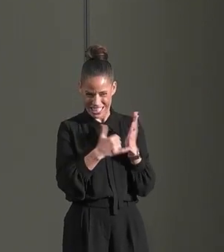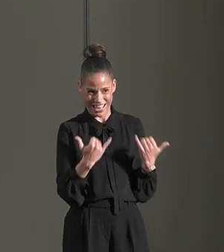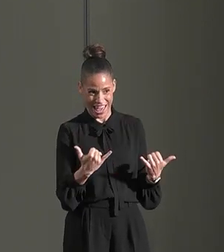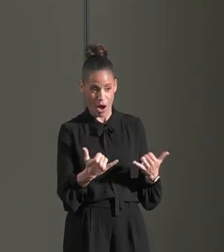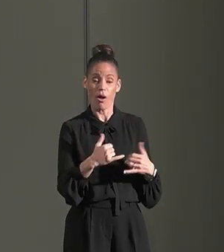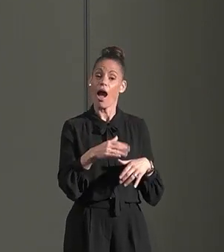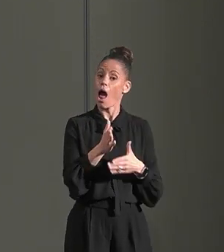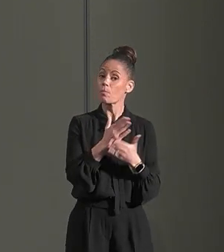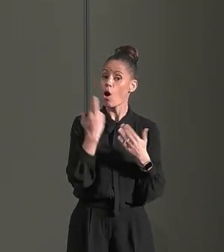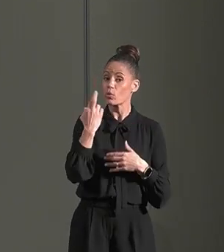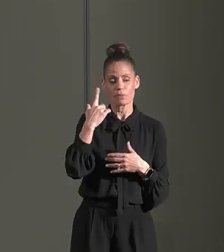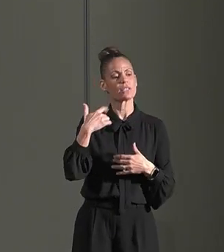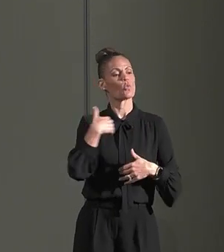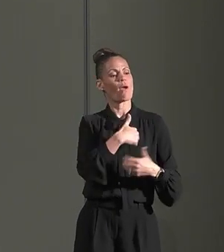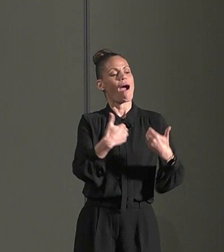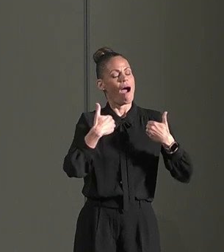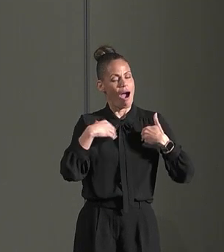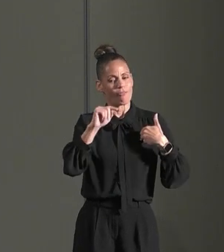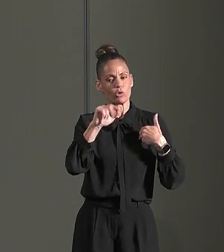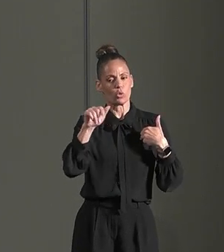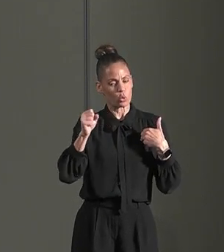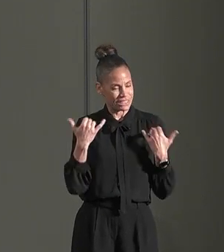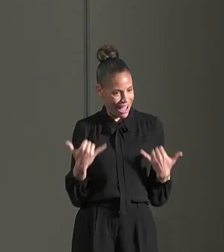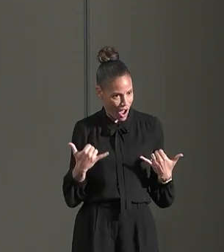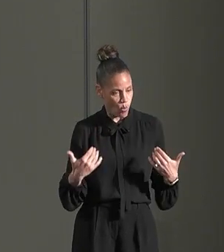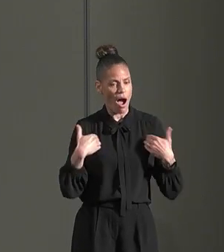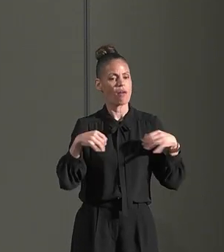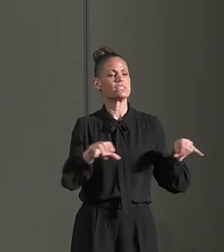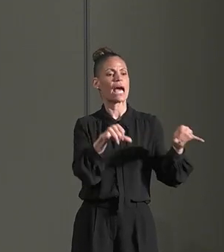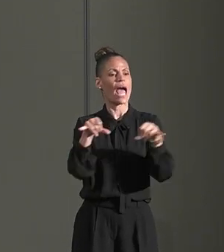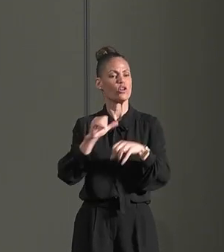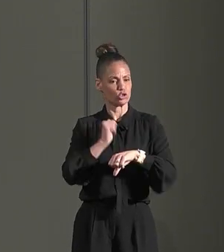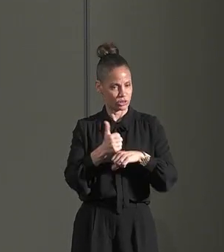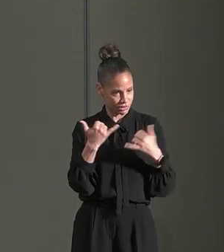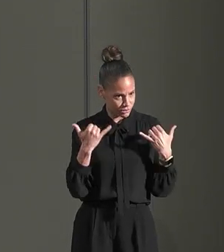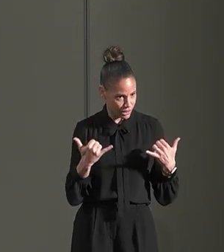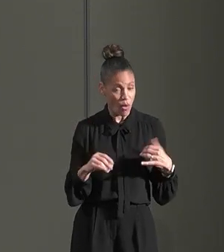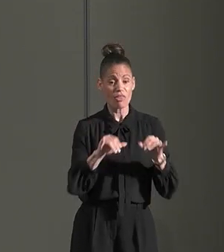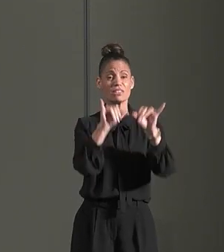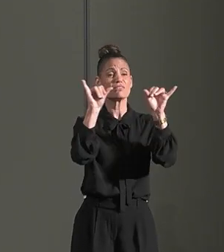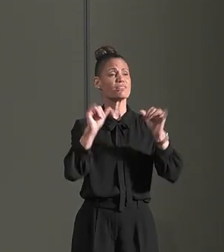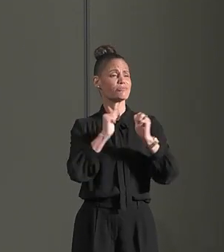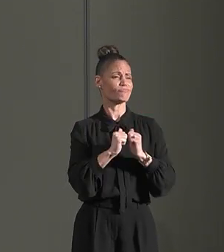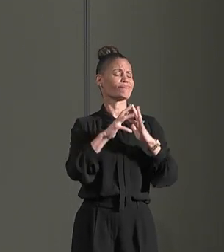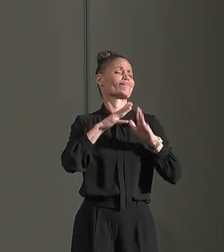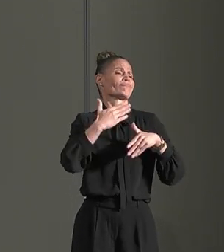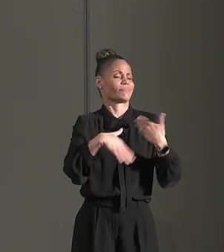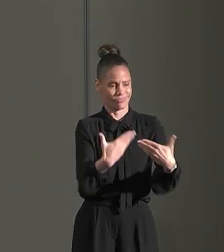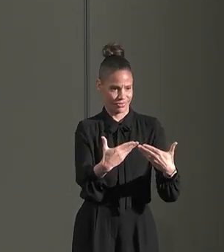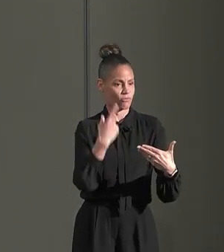tools are there to do it and the standards are there and systems are there to do certification